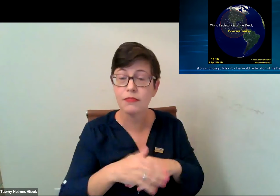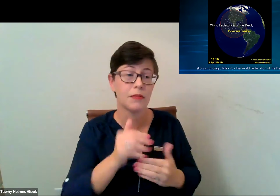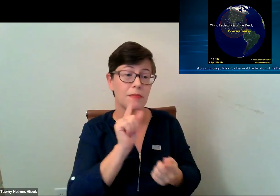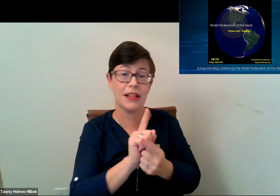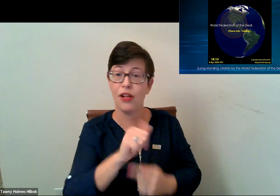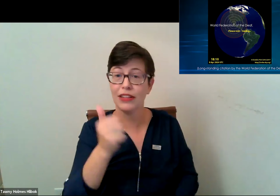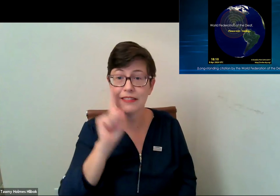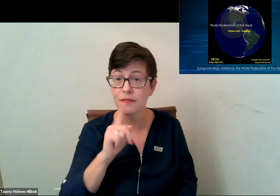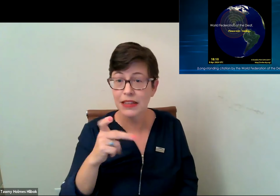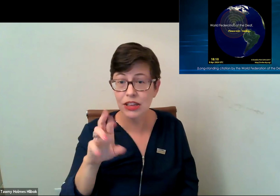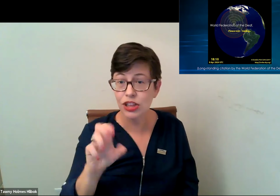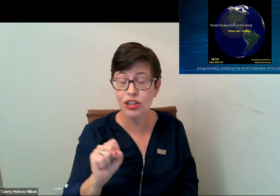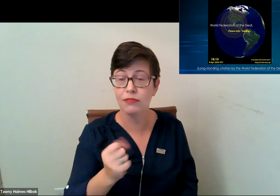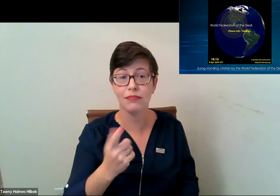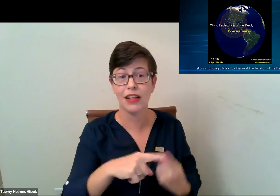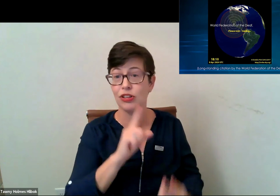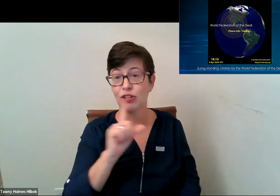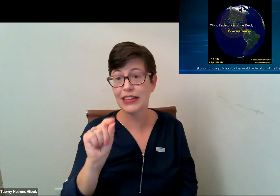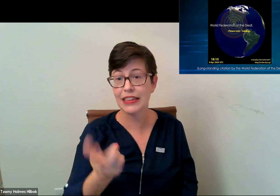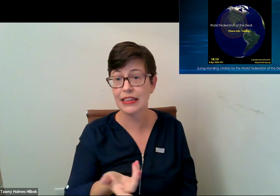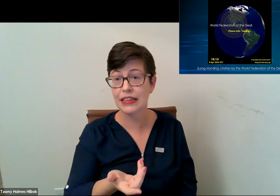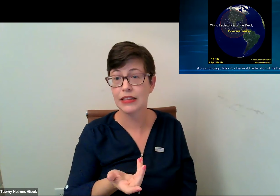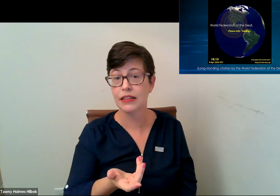They might not have ever met other deaf adults, they might not have other deaf ears.